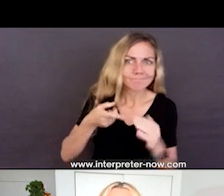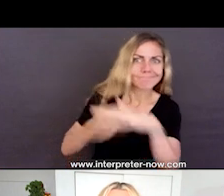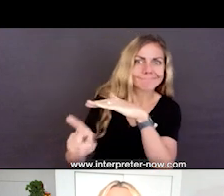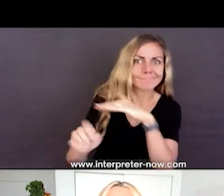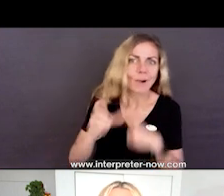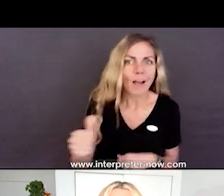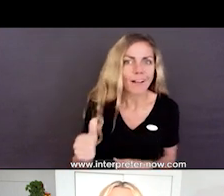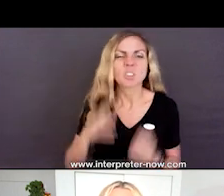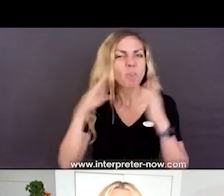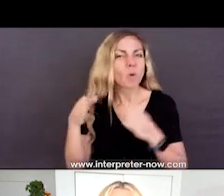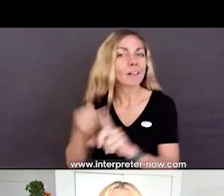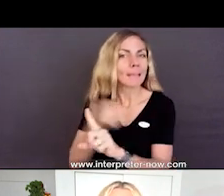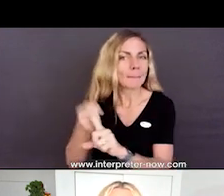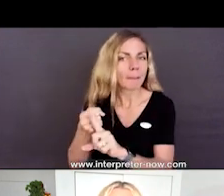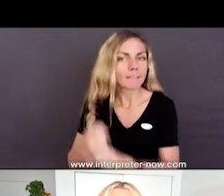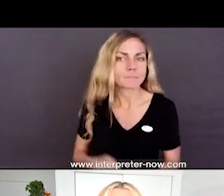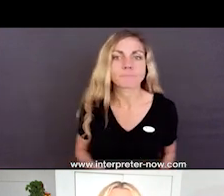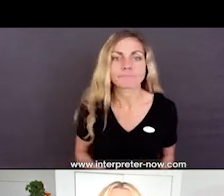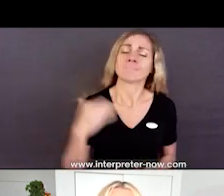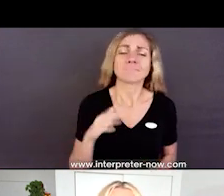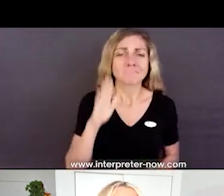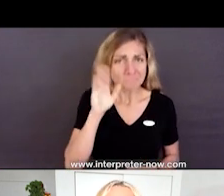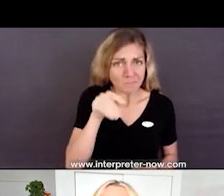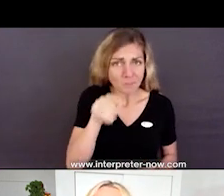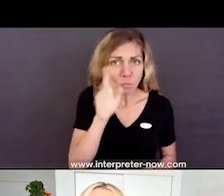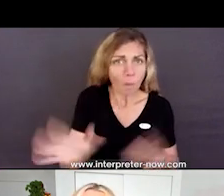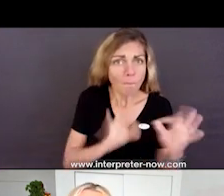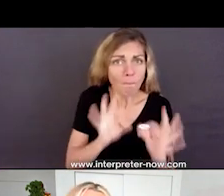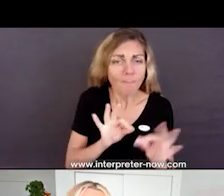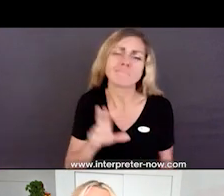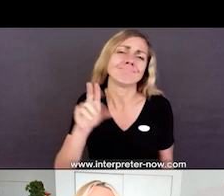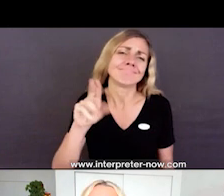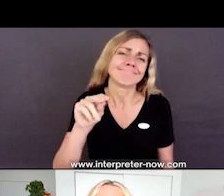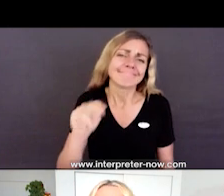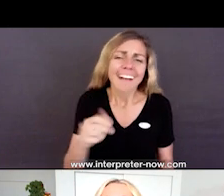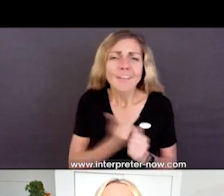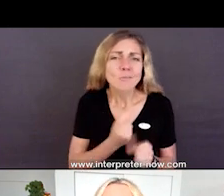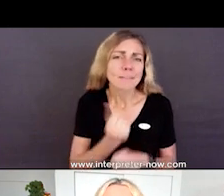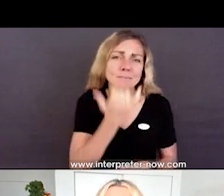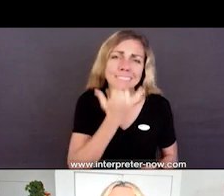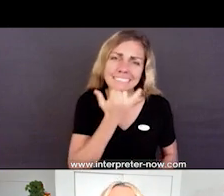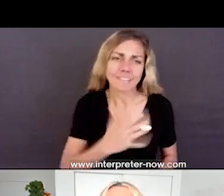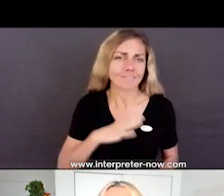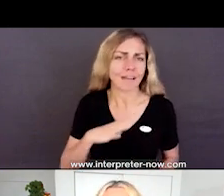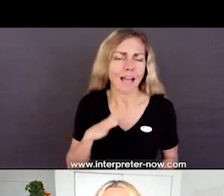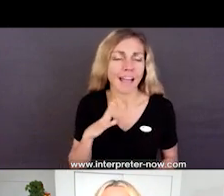So focus on the impact, knowing that you're not going to do everything right. You're going to make mistakes.